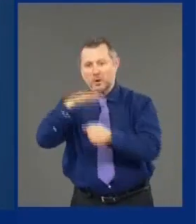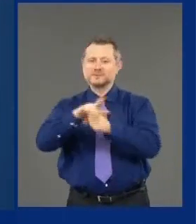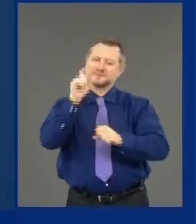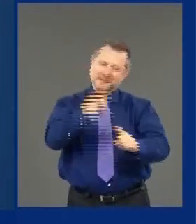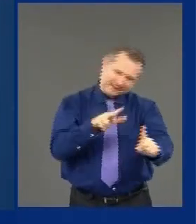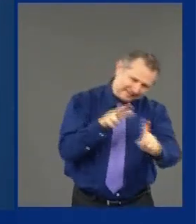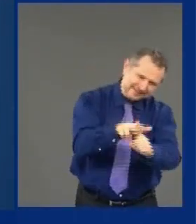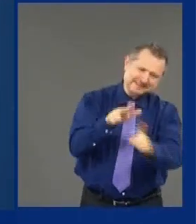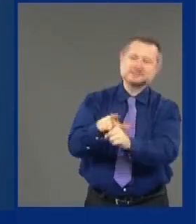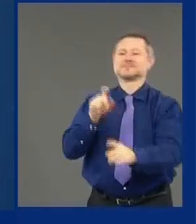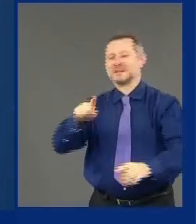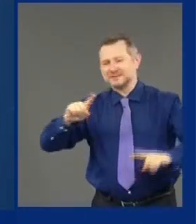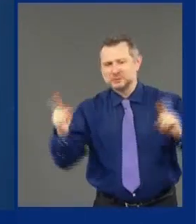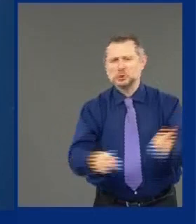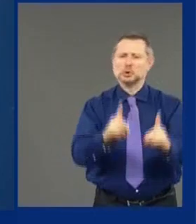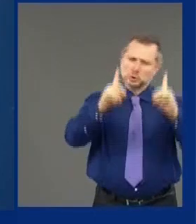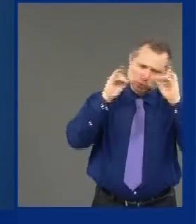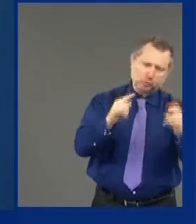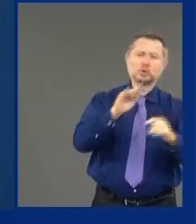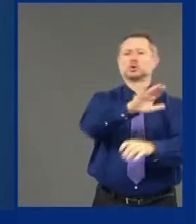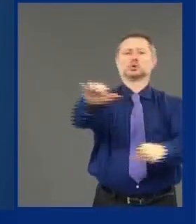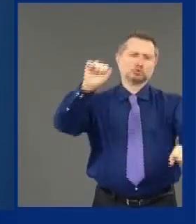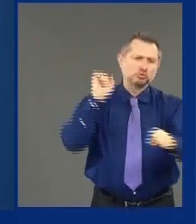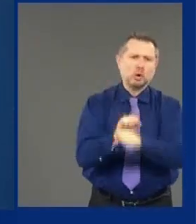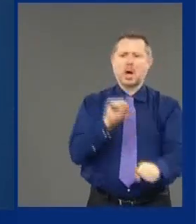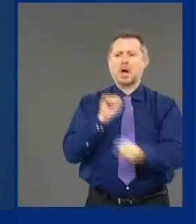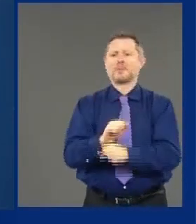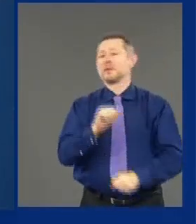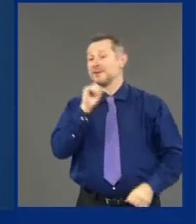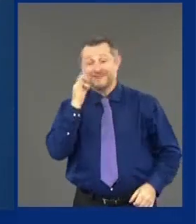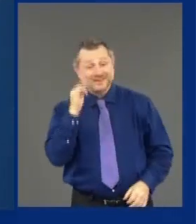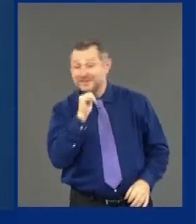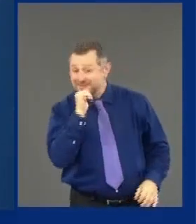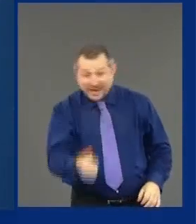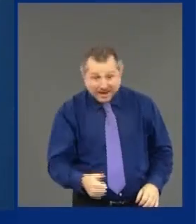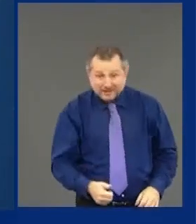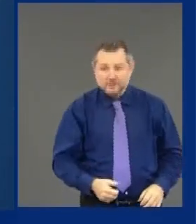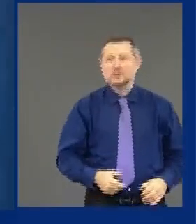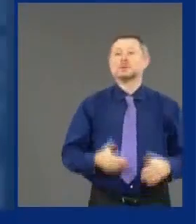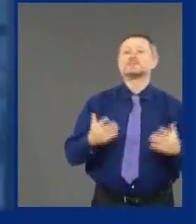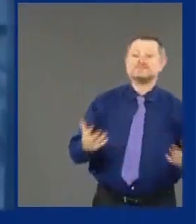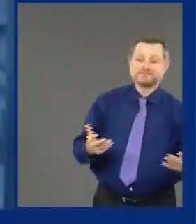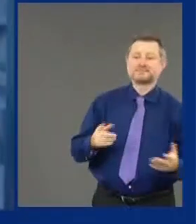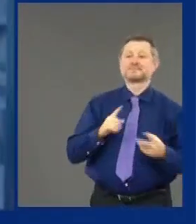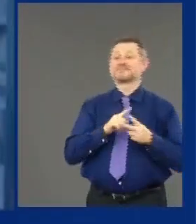I UNDERSTAND THEY'RE GETTING I TOLD GOVERNMENT THAT IS THEIR JOB.